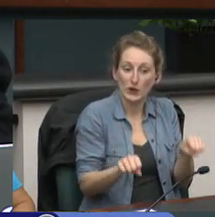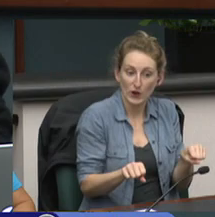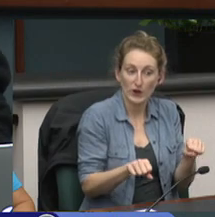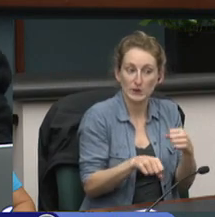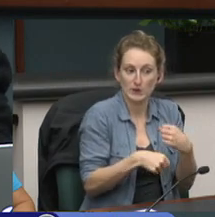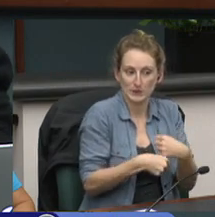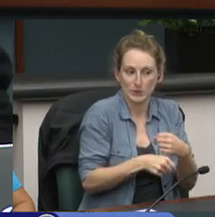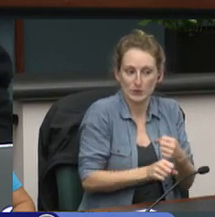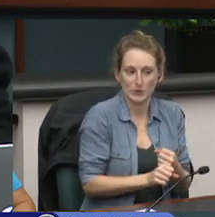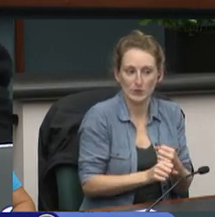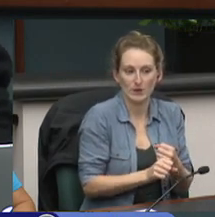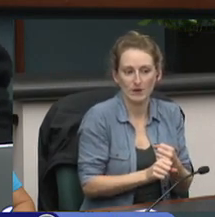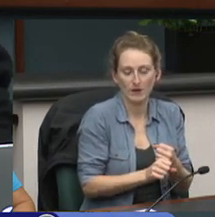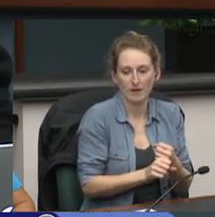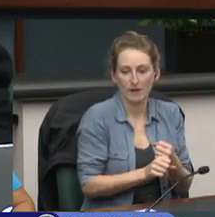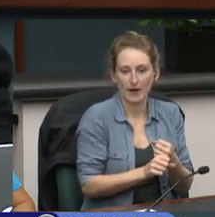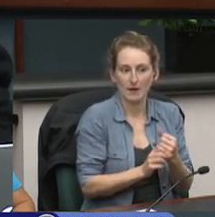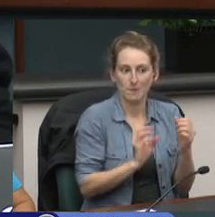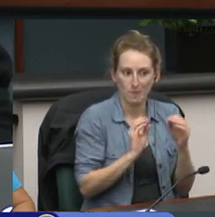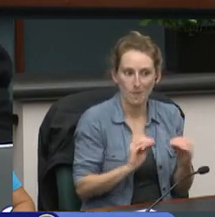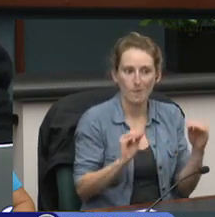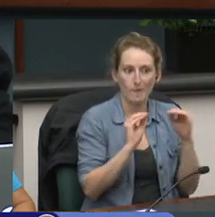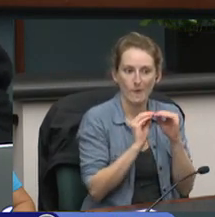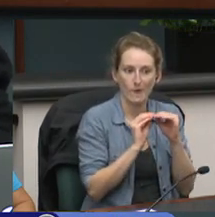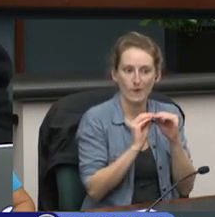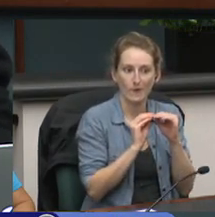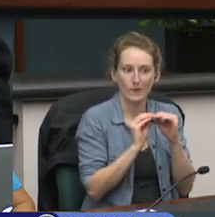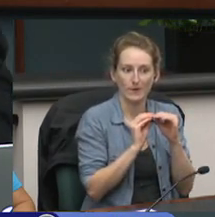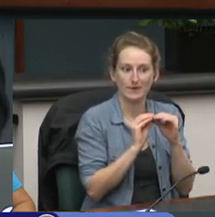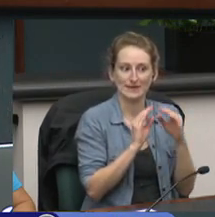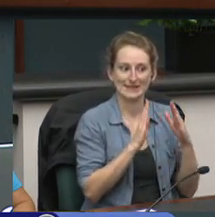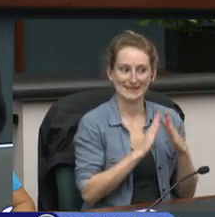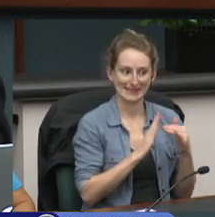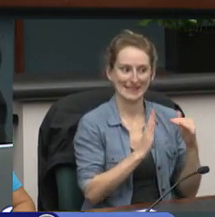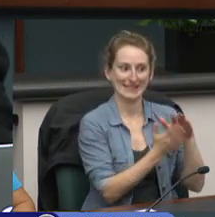development of more city centers in other places I mean one of the de-facto